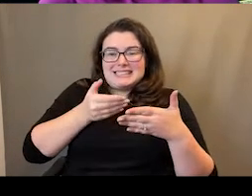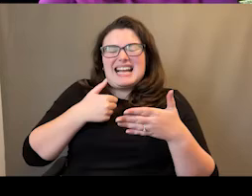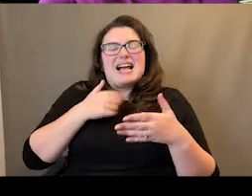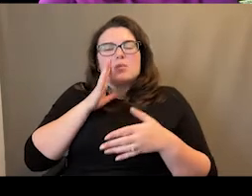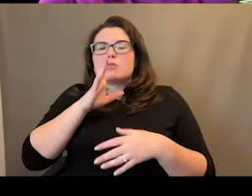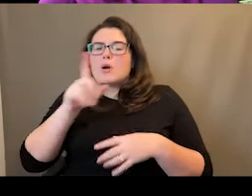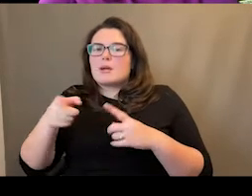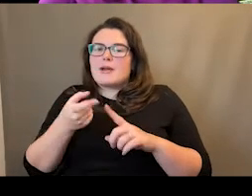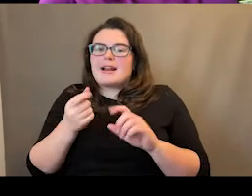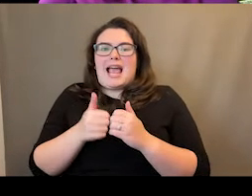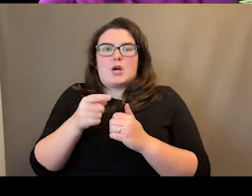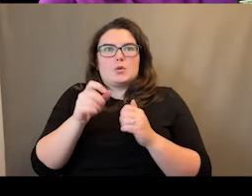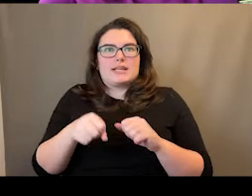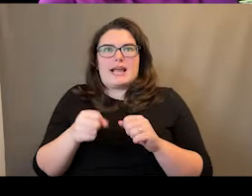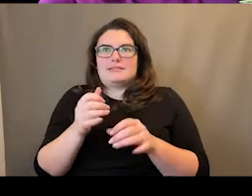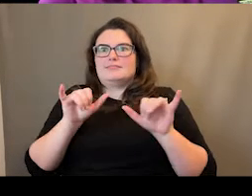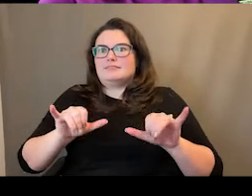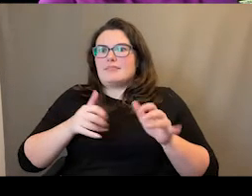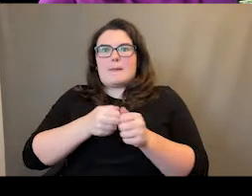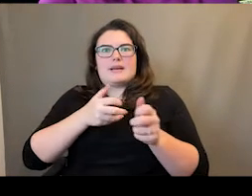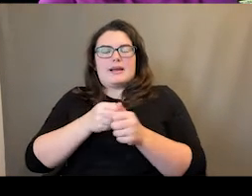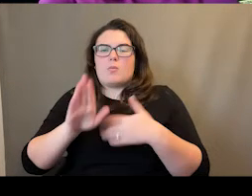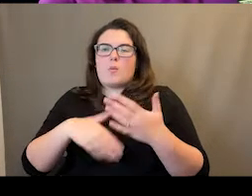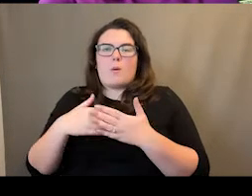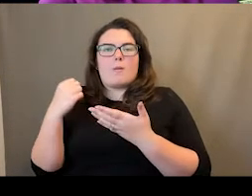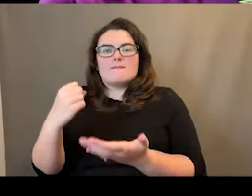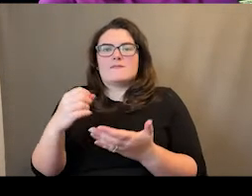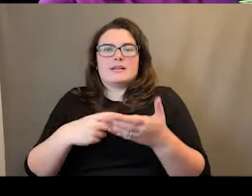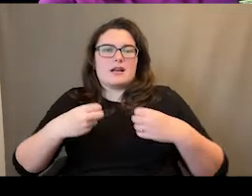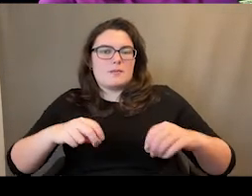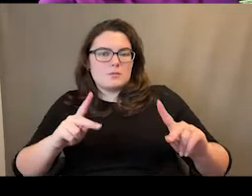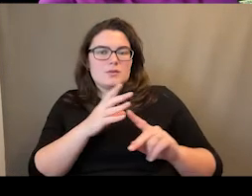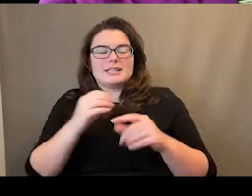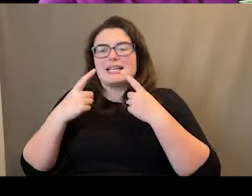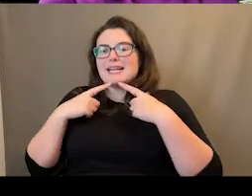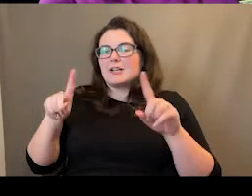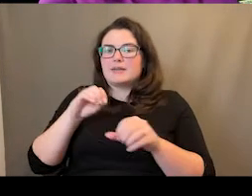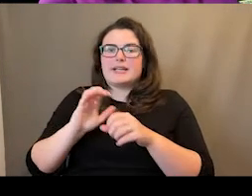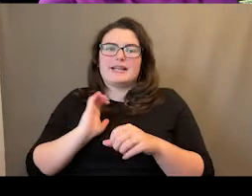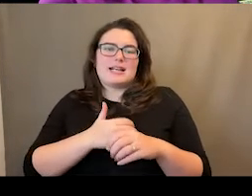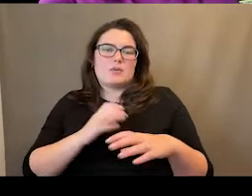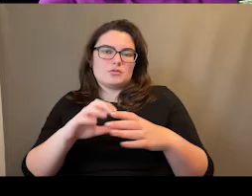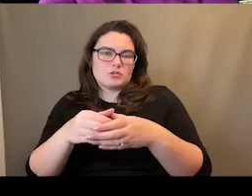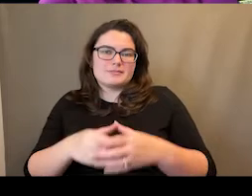you can stay updated on all the funding opportunities and announcements in our directorate.